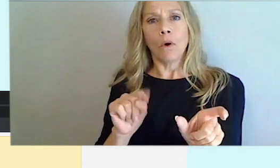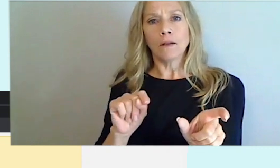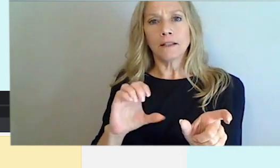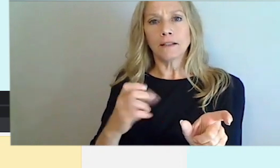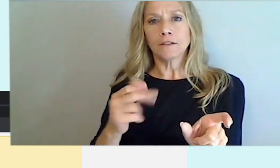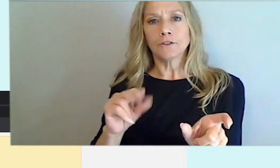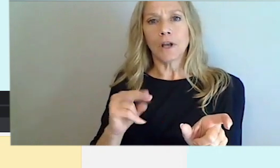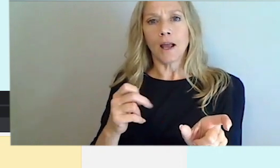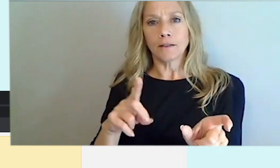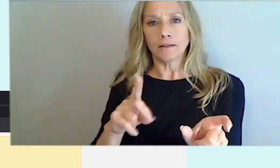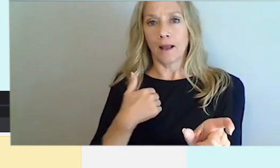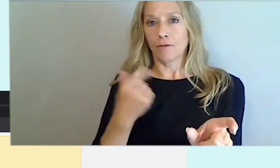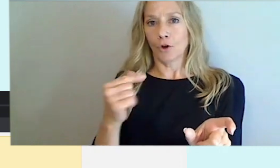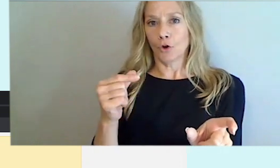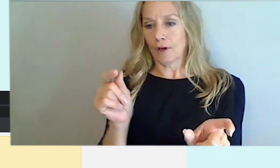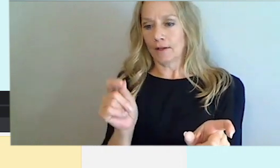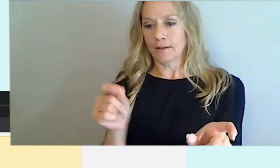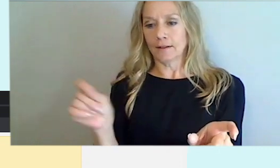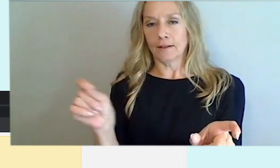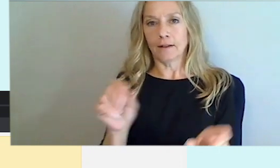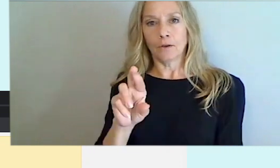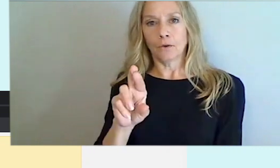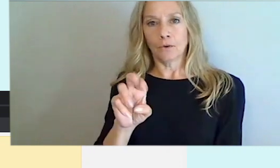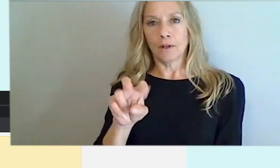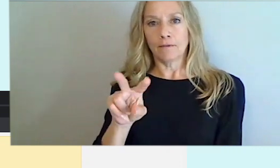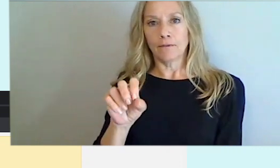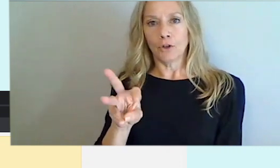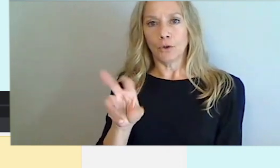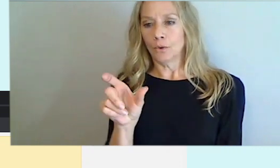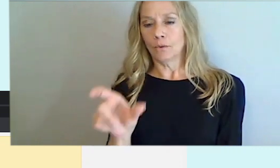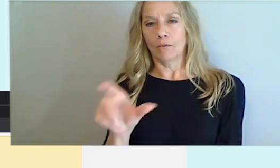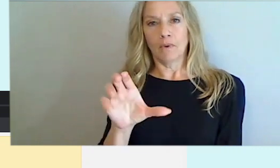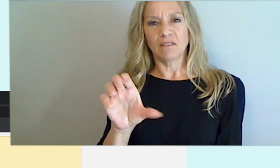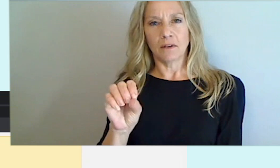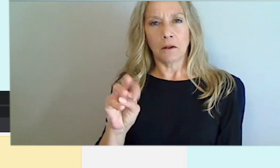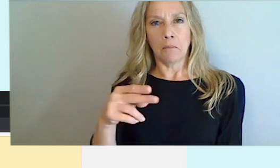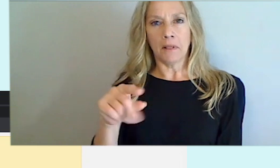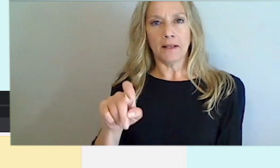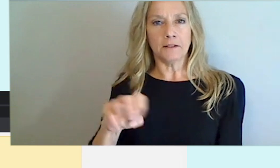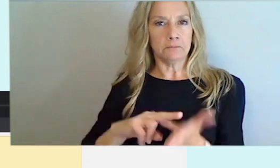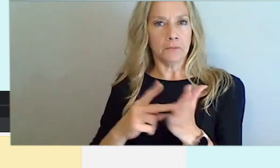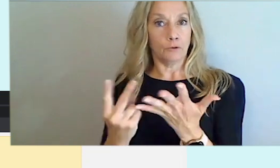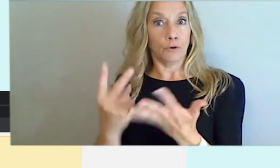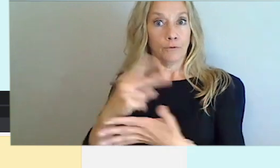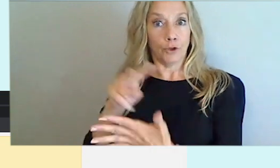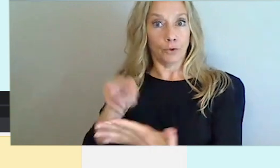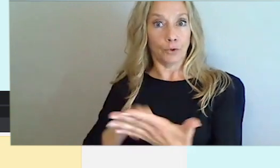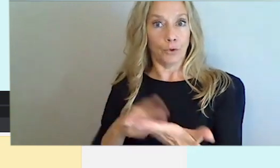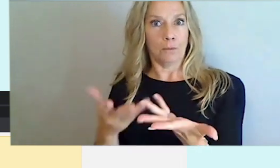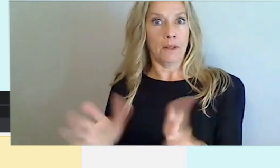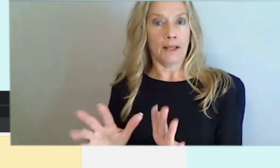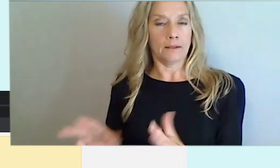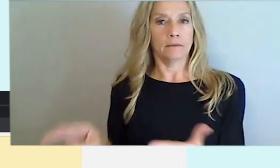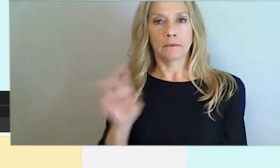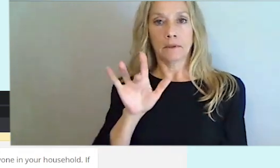in the review complete column. Click Review to review the information for the next person in the household.